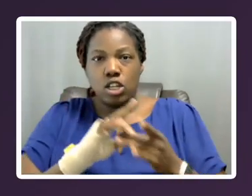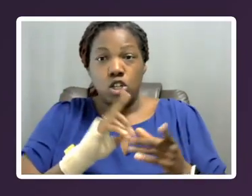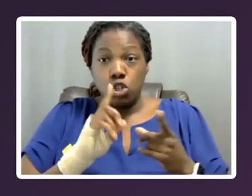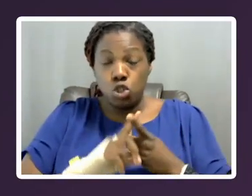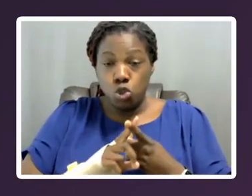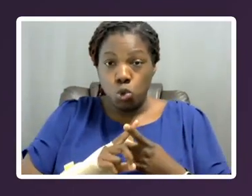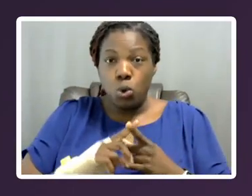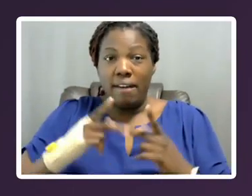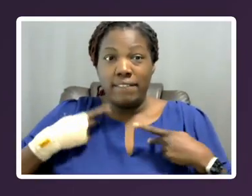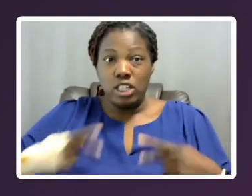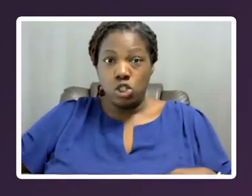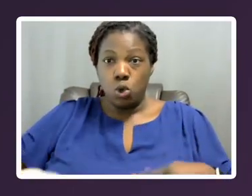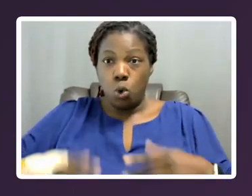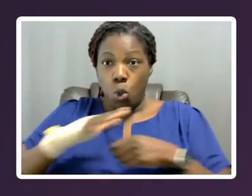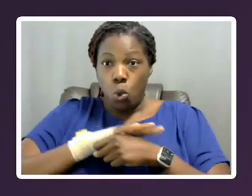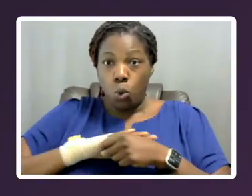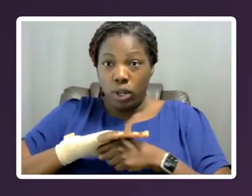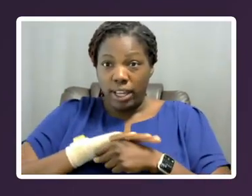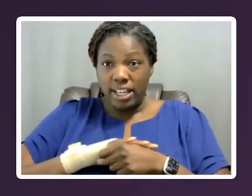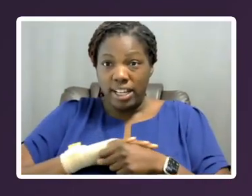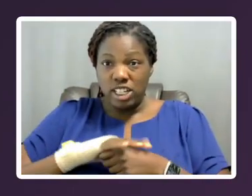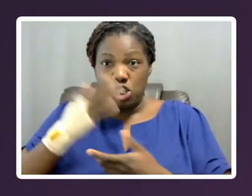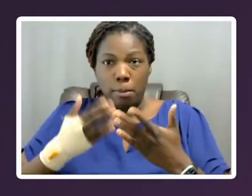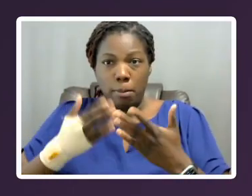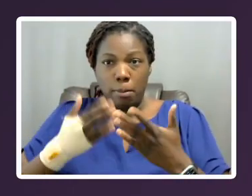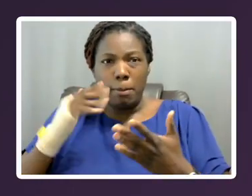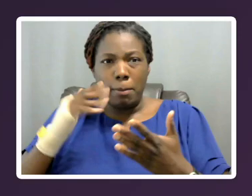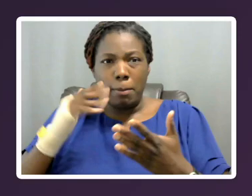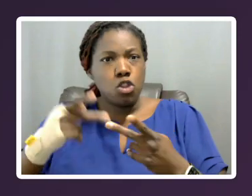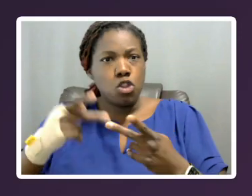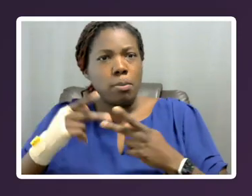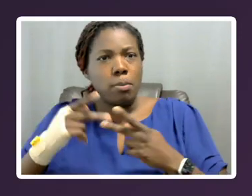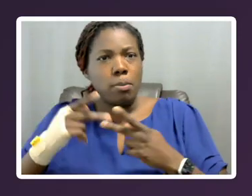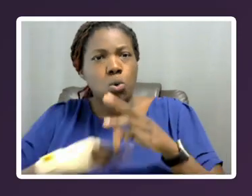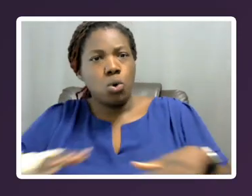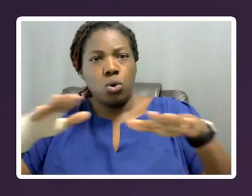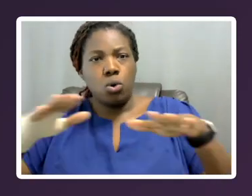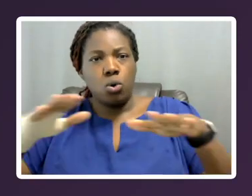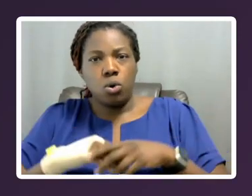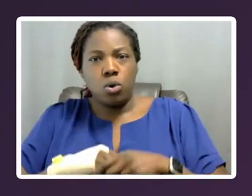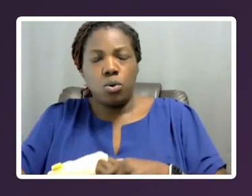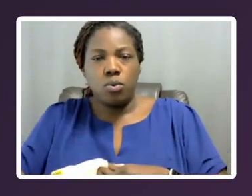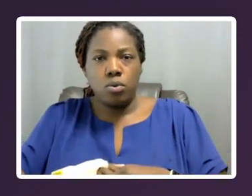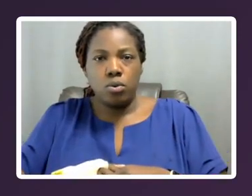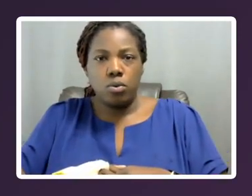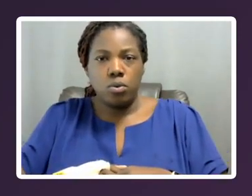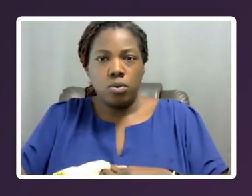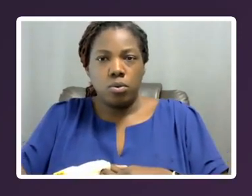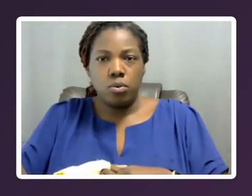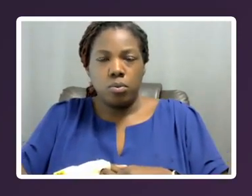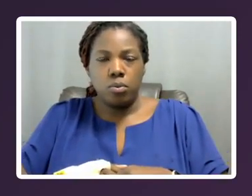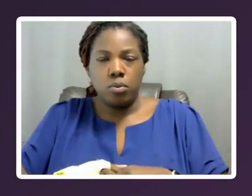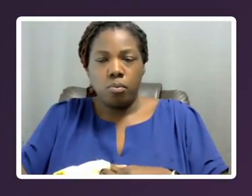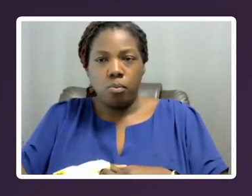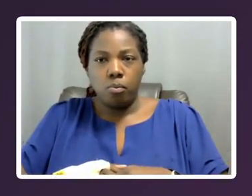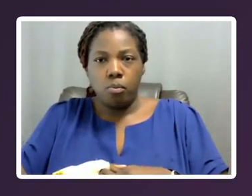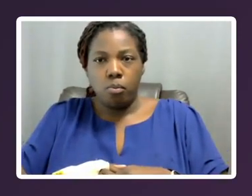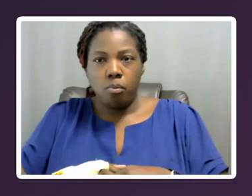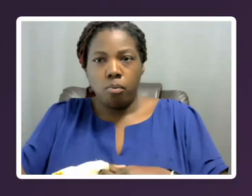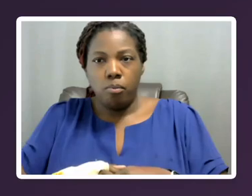is elsewhere in the world. Teya Green: